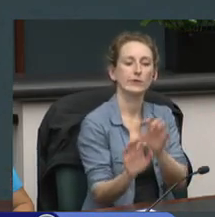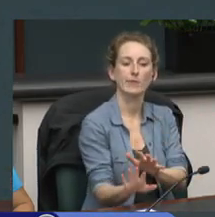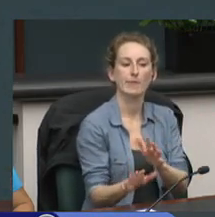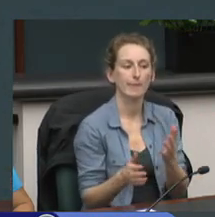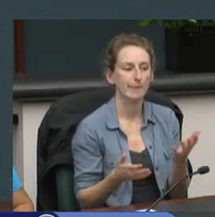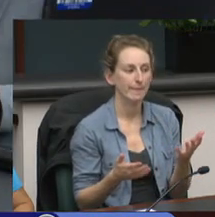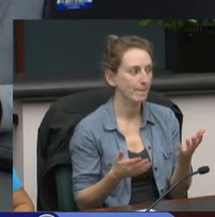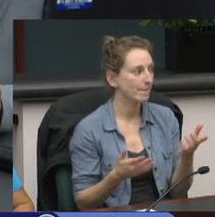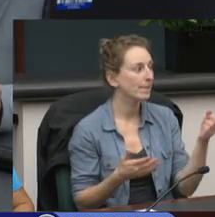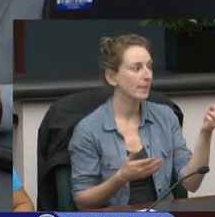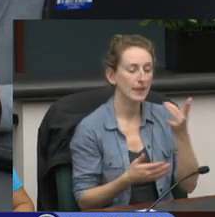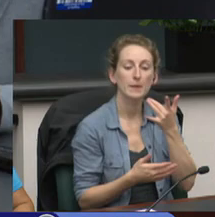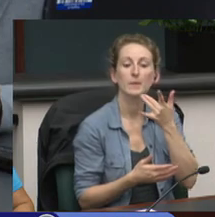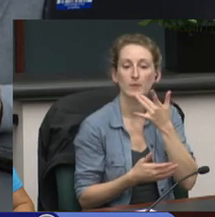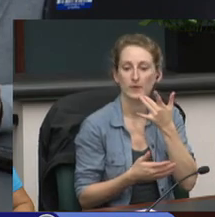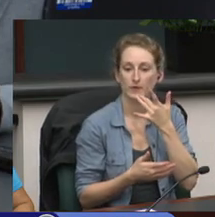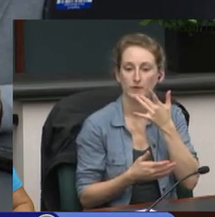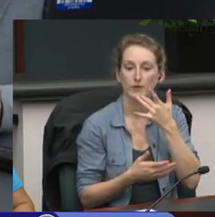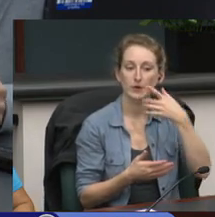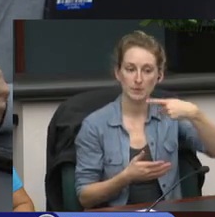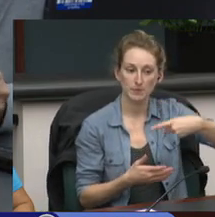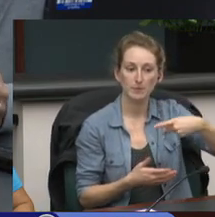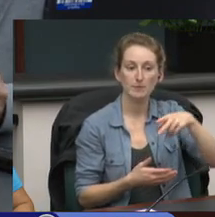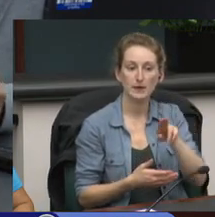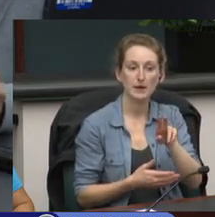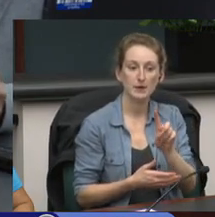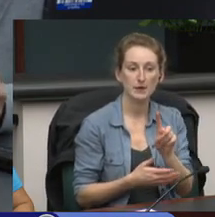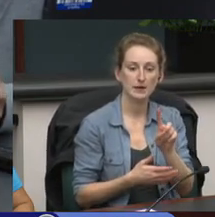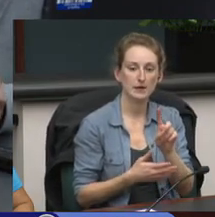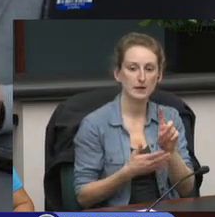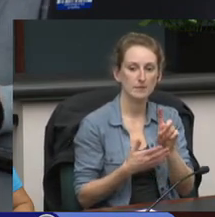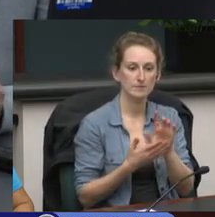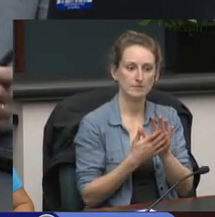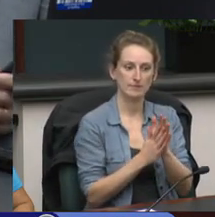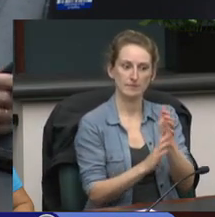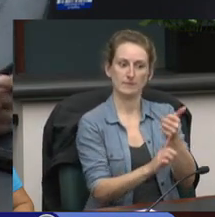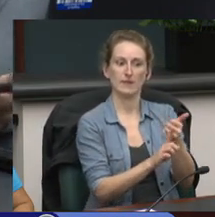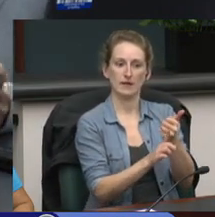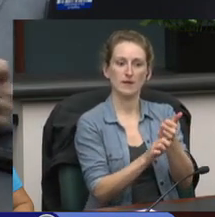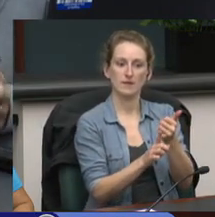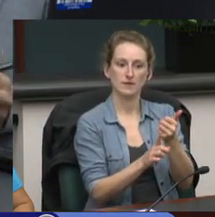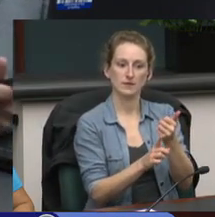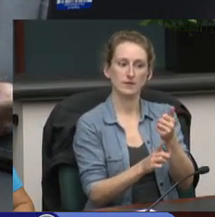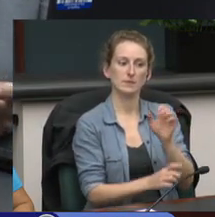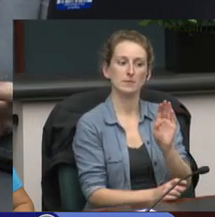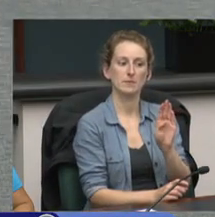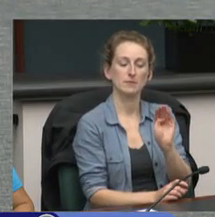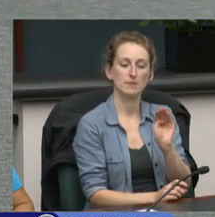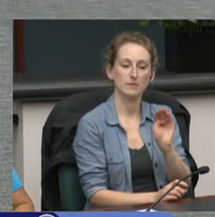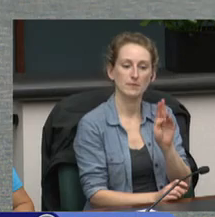would prefer that view needs to be multi-use Thanks okay we're just going